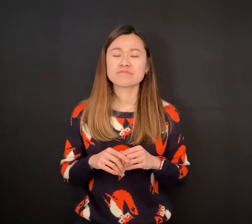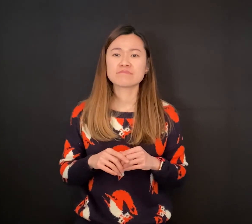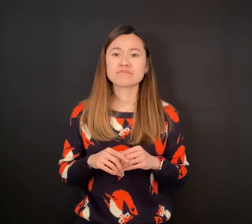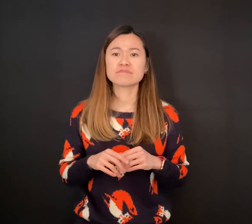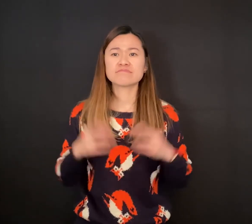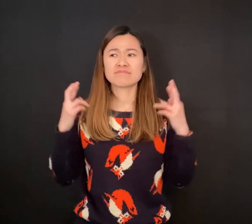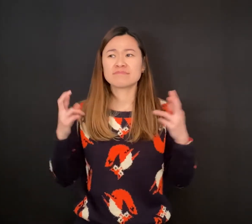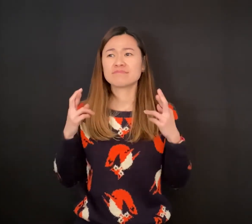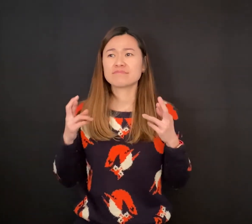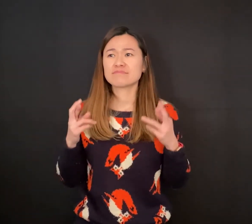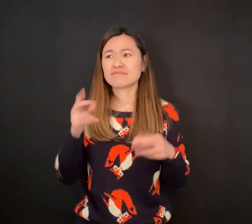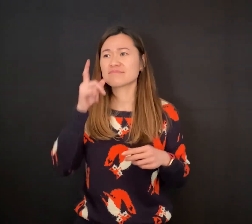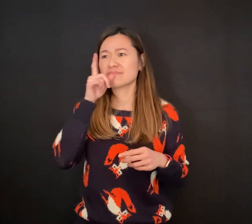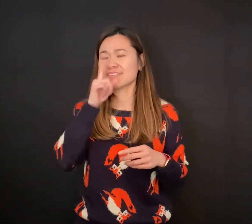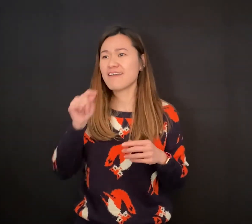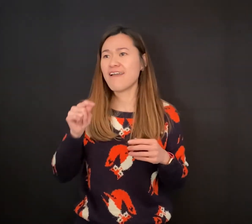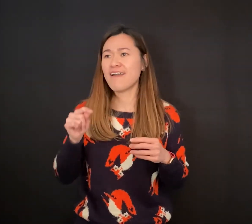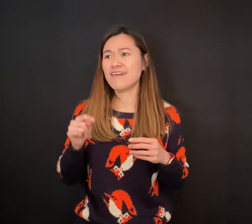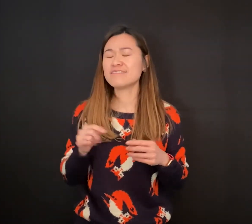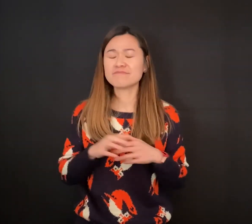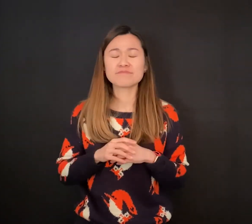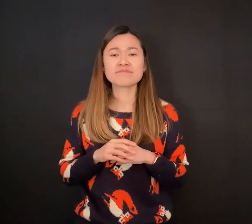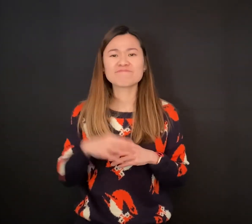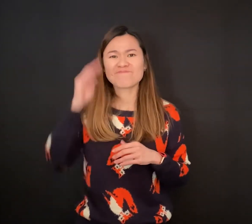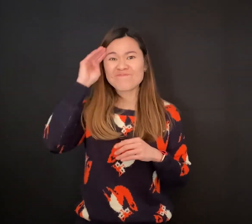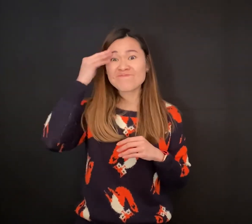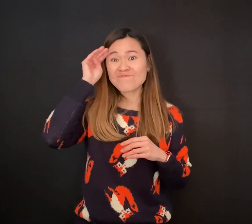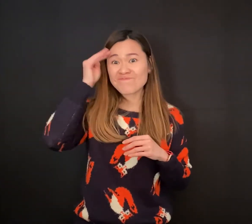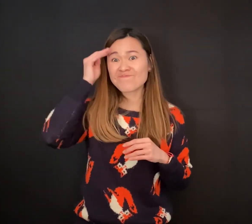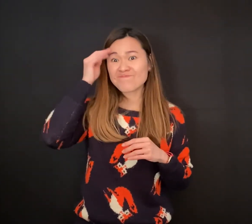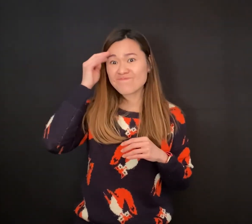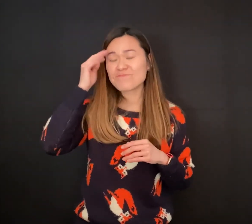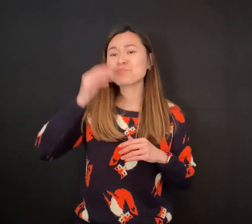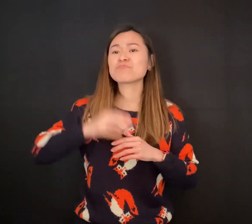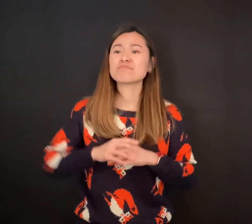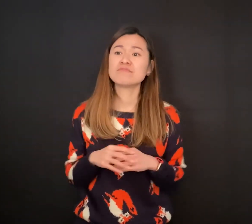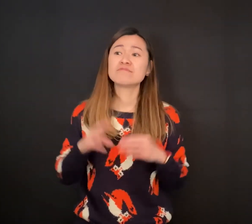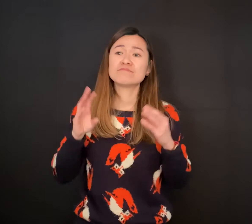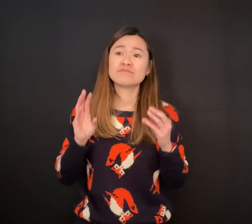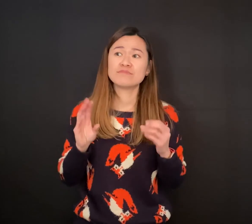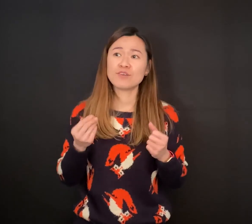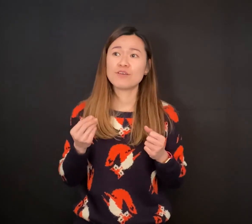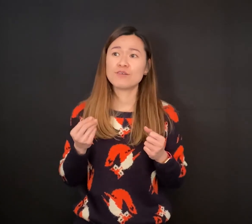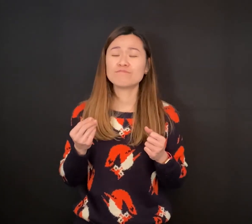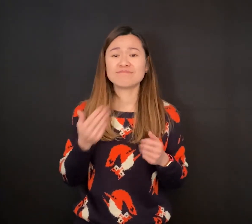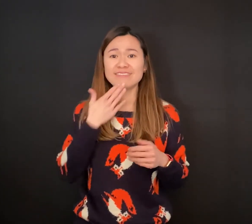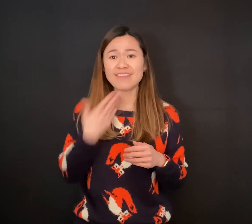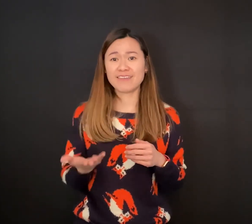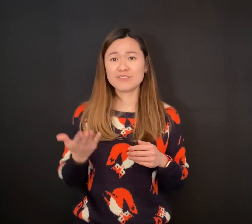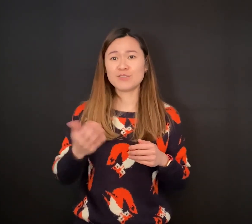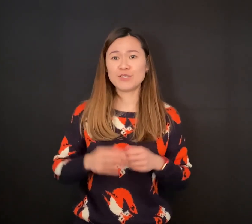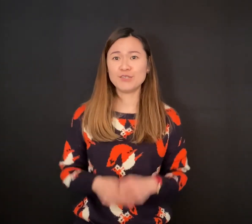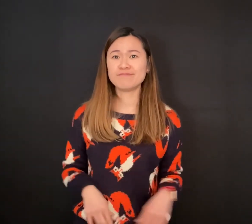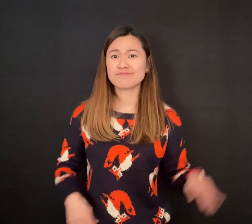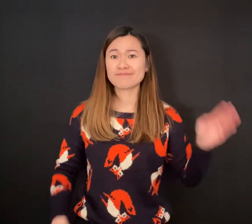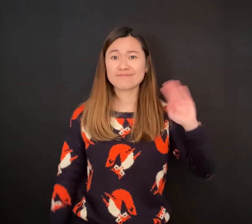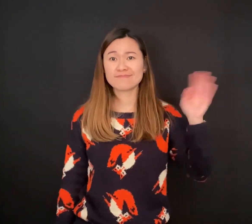Yeah, hopefully we can just say resilient. Thank you.